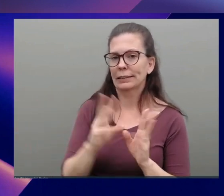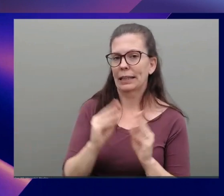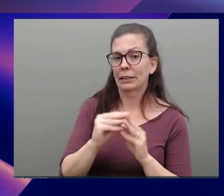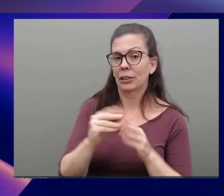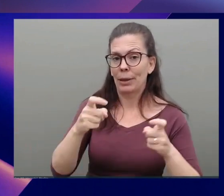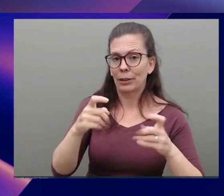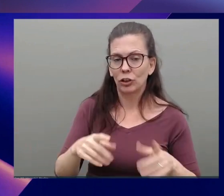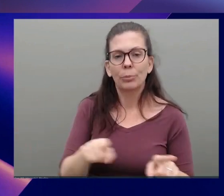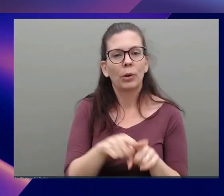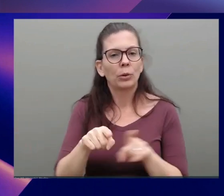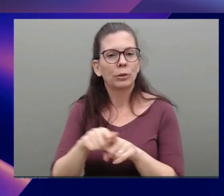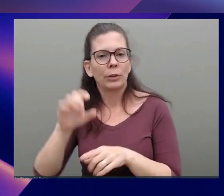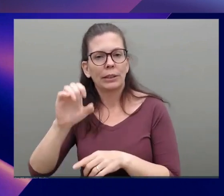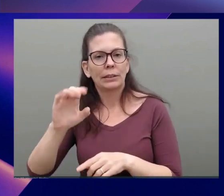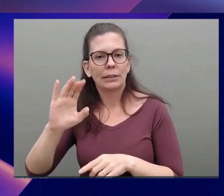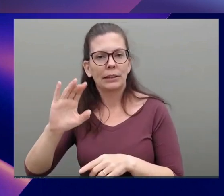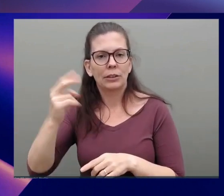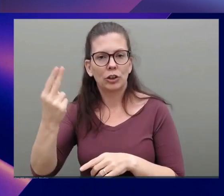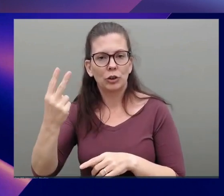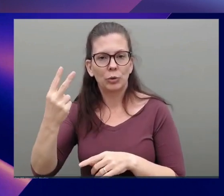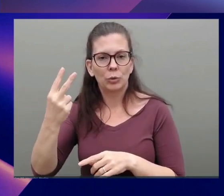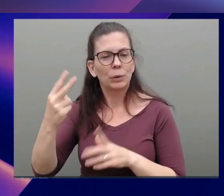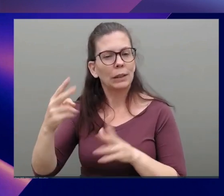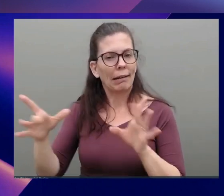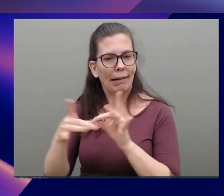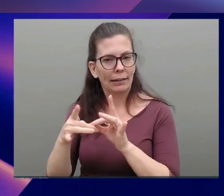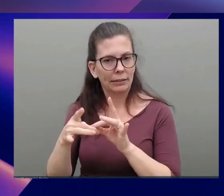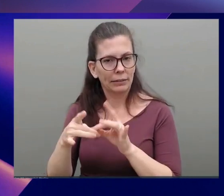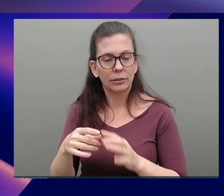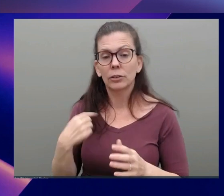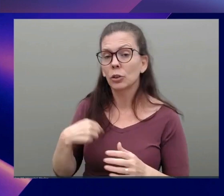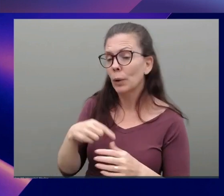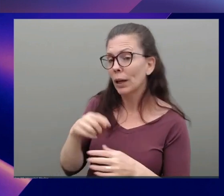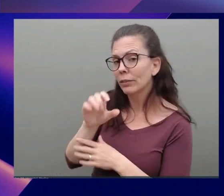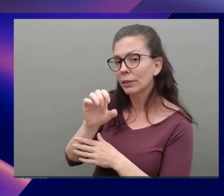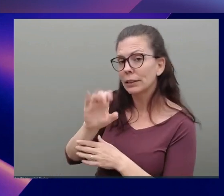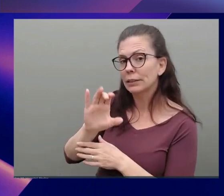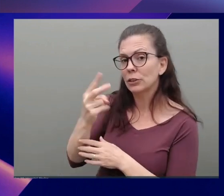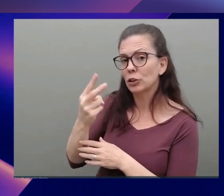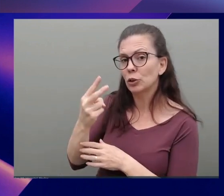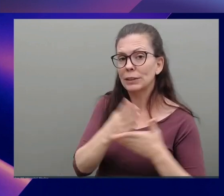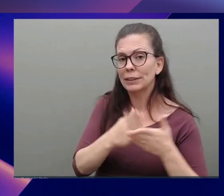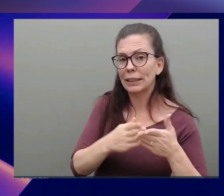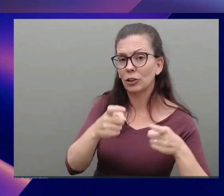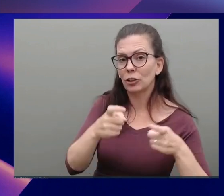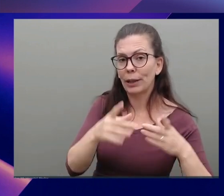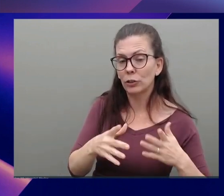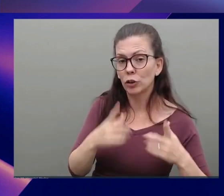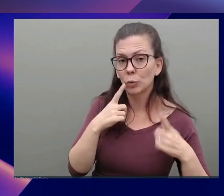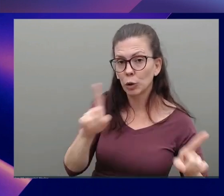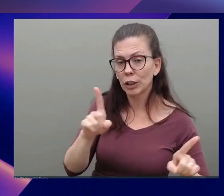We talked that in order to have EC2 Session Manager working, you need to have up and running an agent in the operating system.